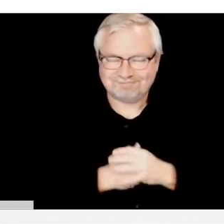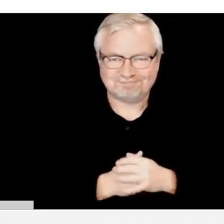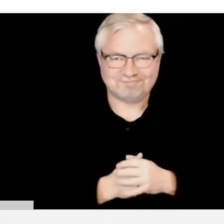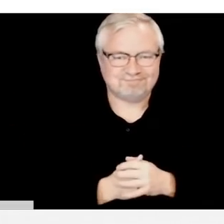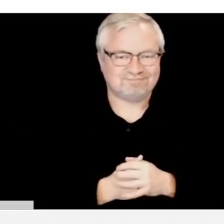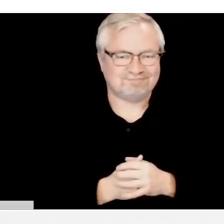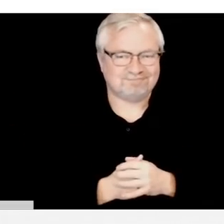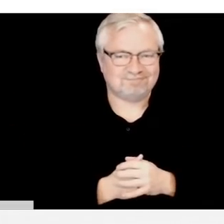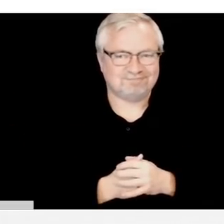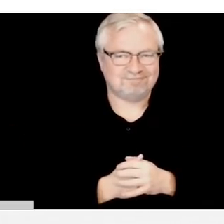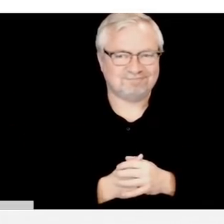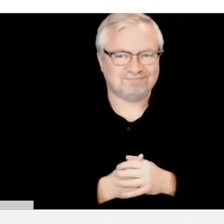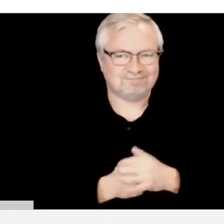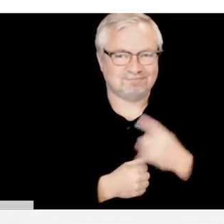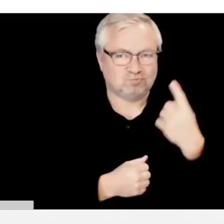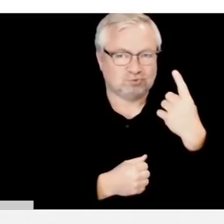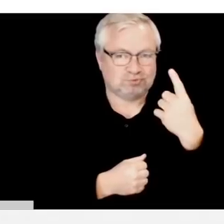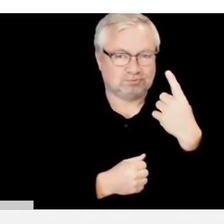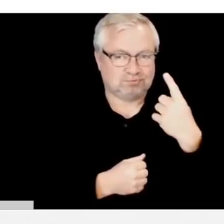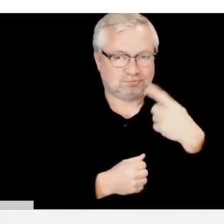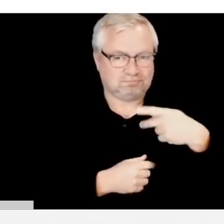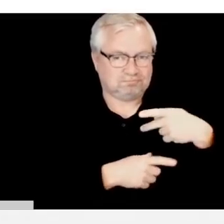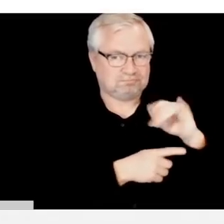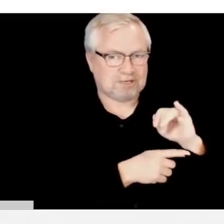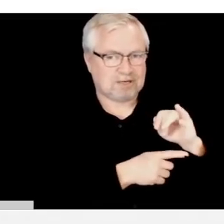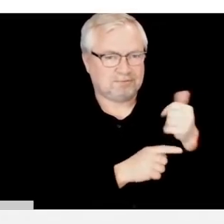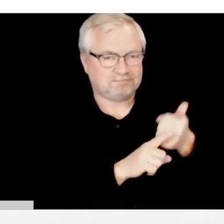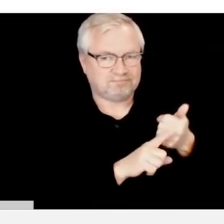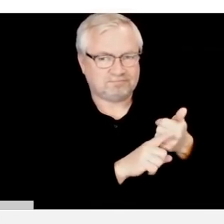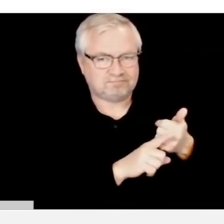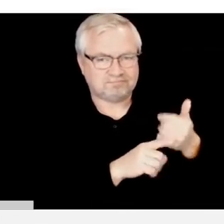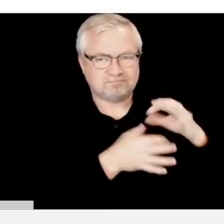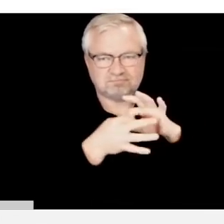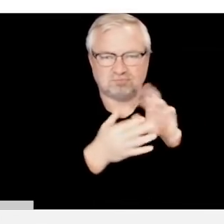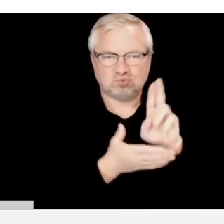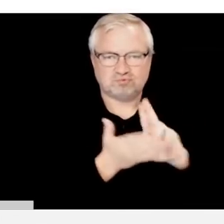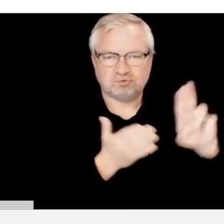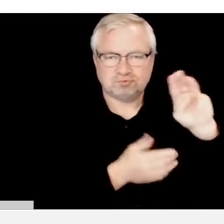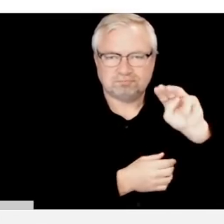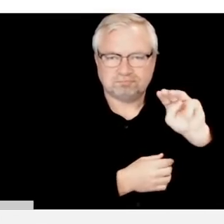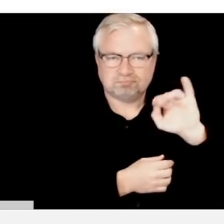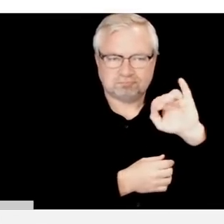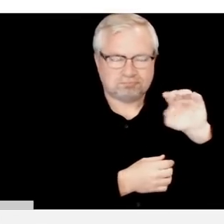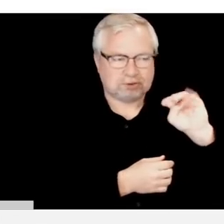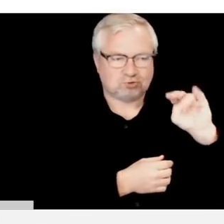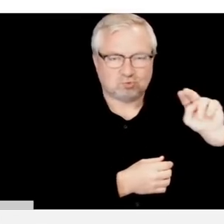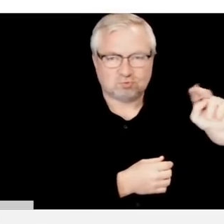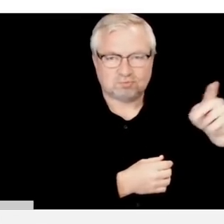the university and just generally the intellectual power house behind this